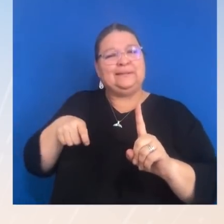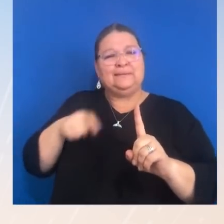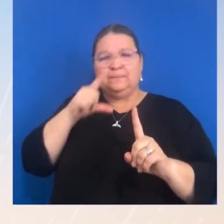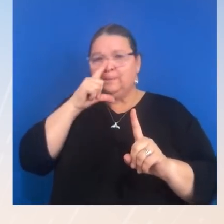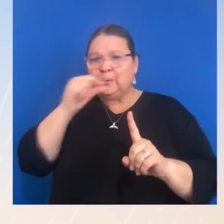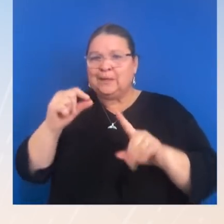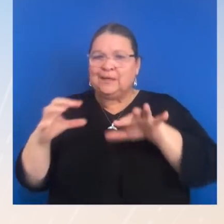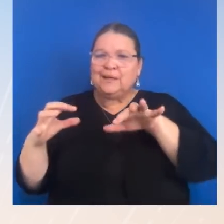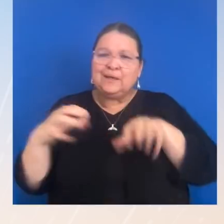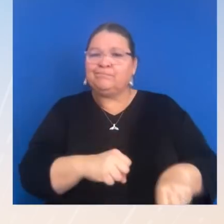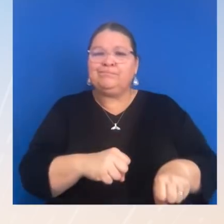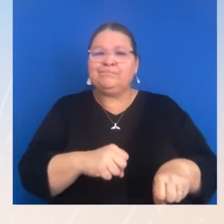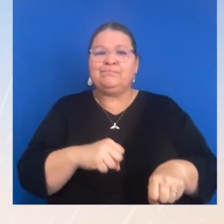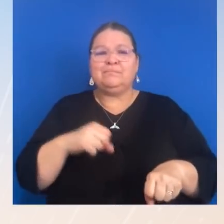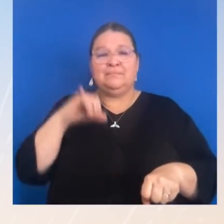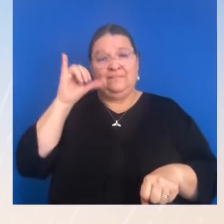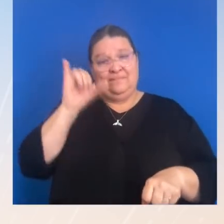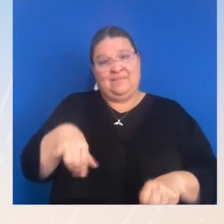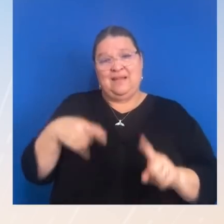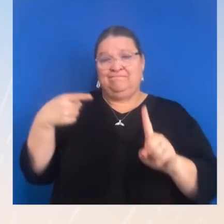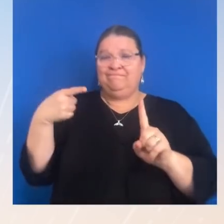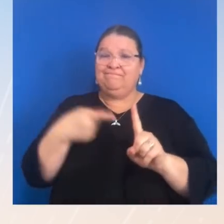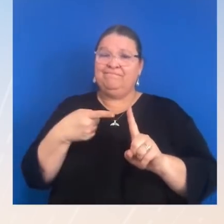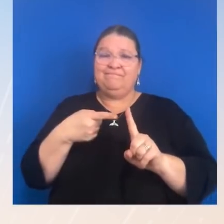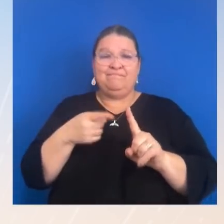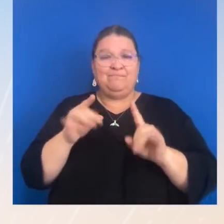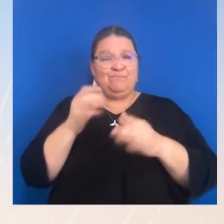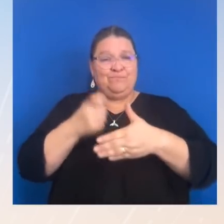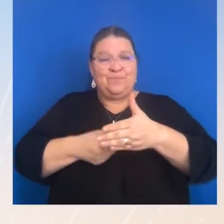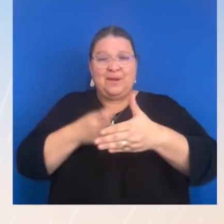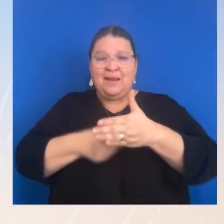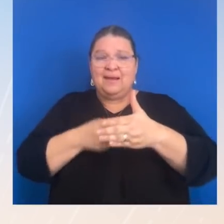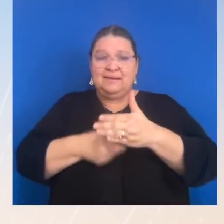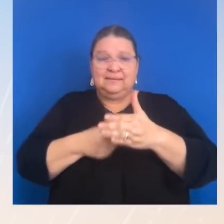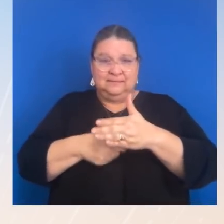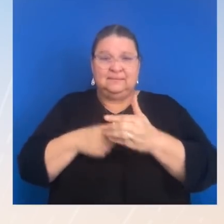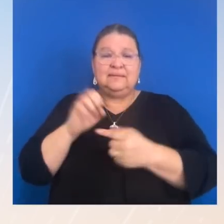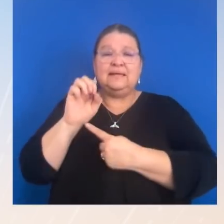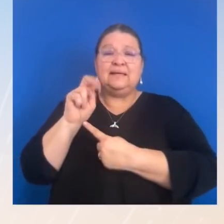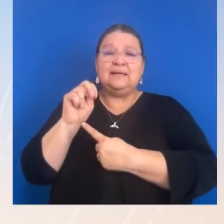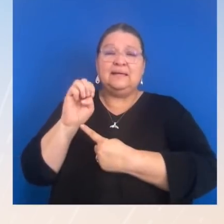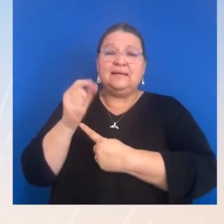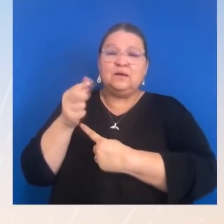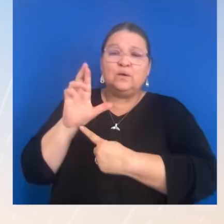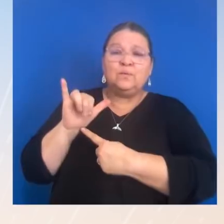And obviously, they will watch that and we are watching that, but that is definitely having an impact. The Press: And just one more on this topic.